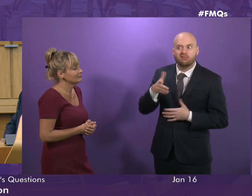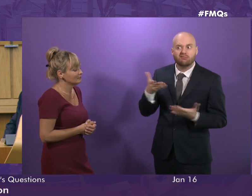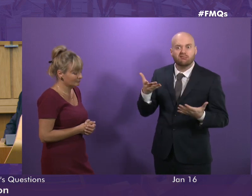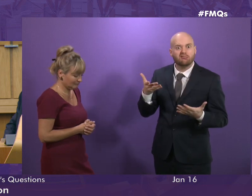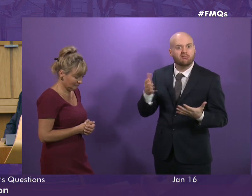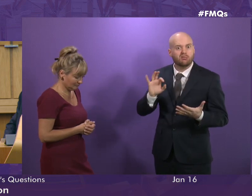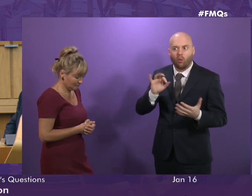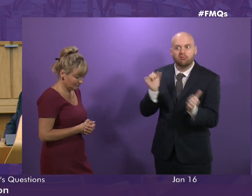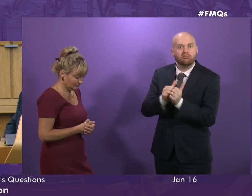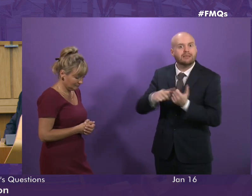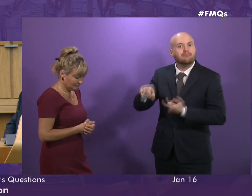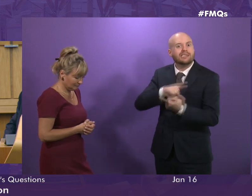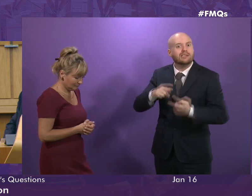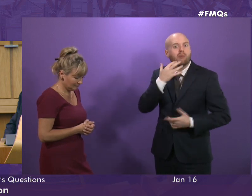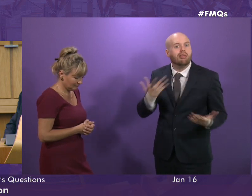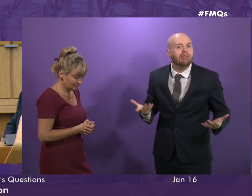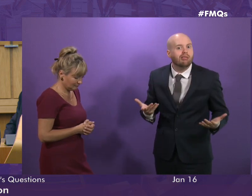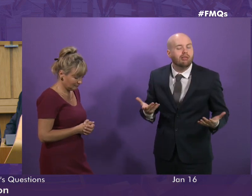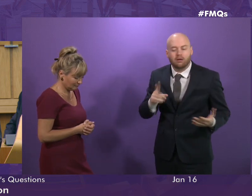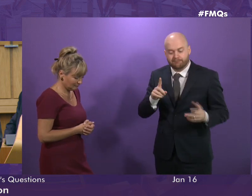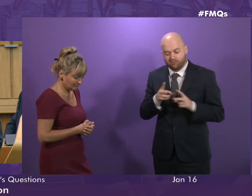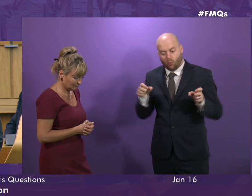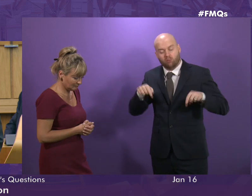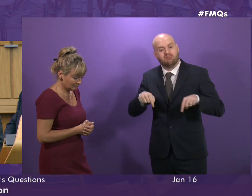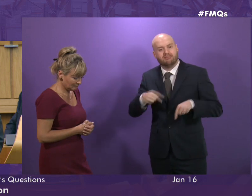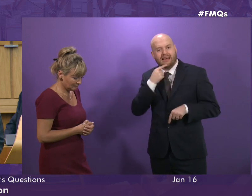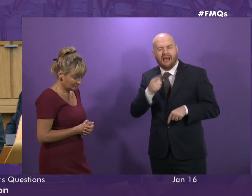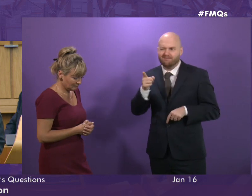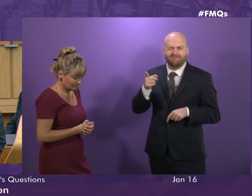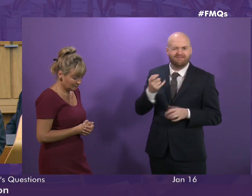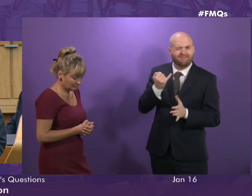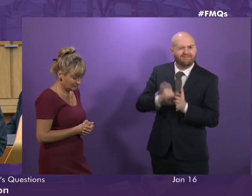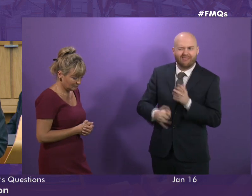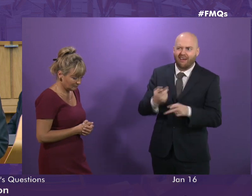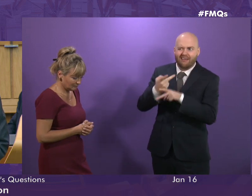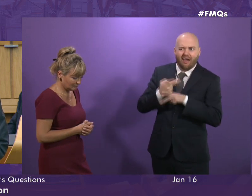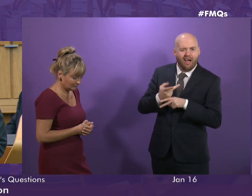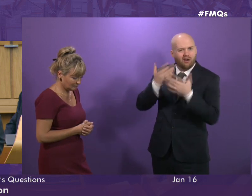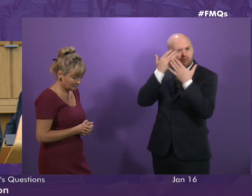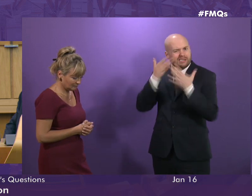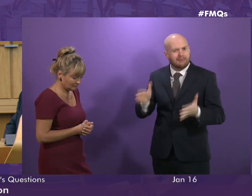“the lack of care, respect and compassion by the Scottish Government is a national disgrace”.